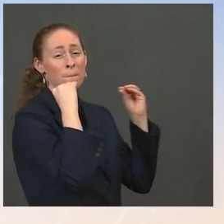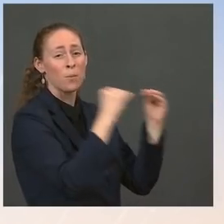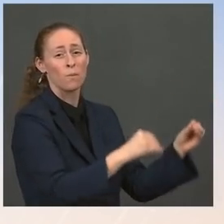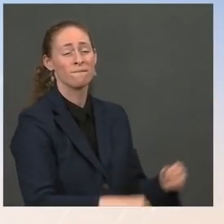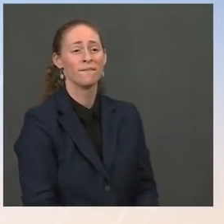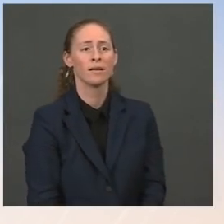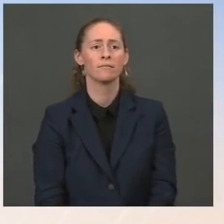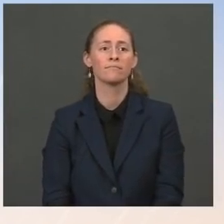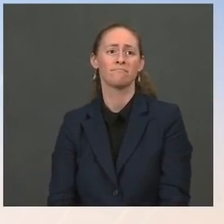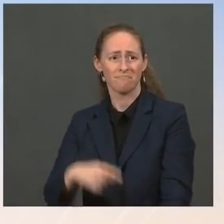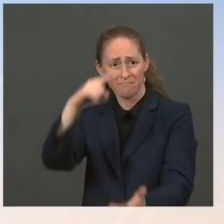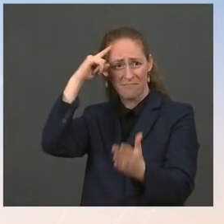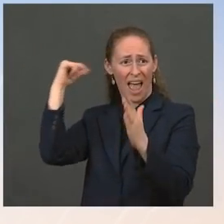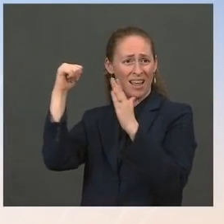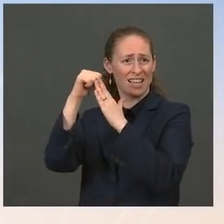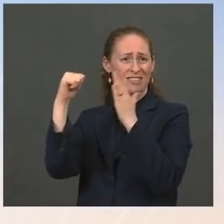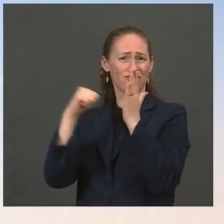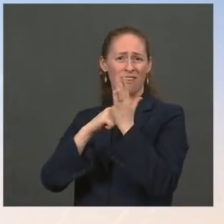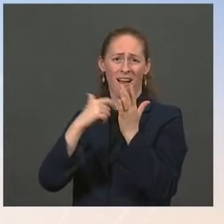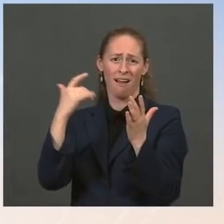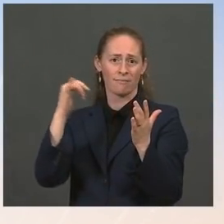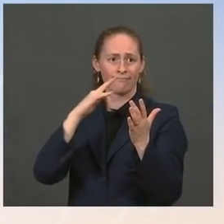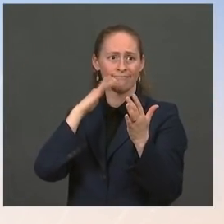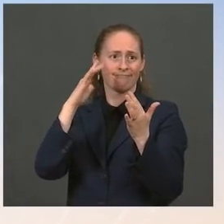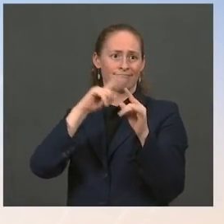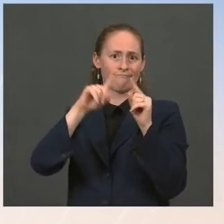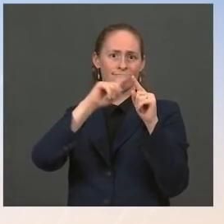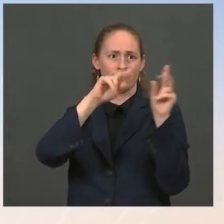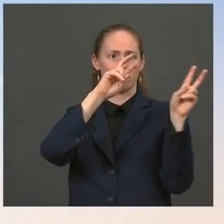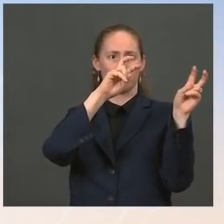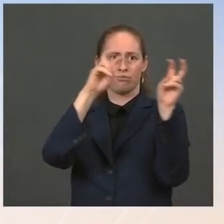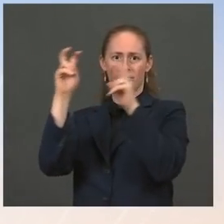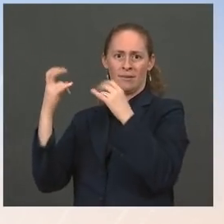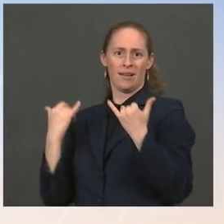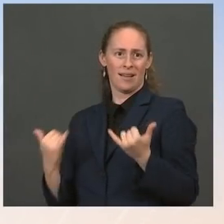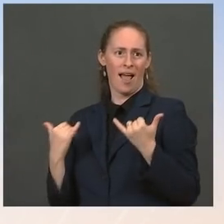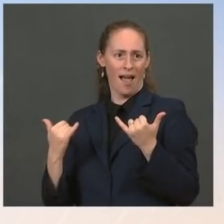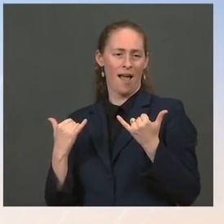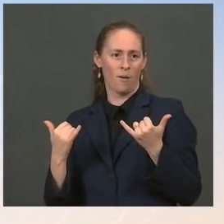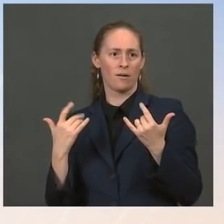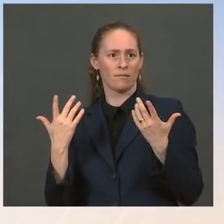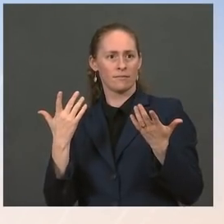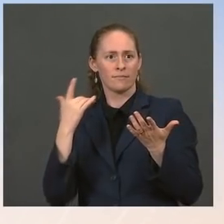It's vast. But in this moment, there's a small window of time before elections happen,